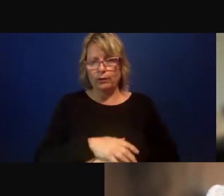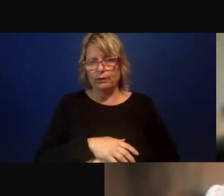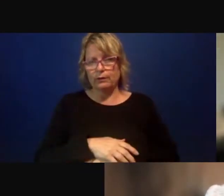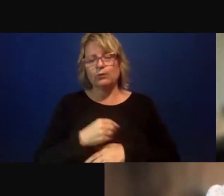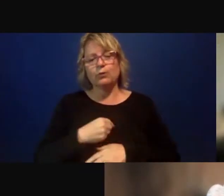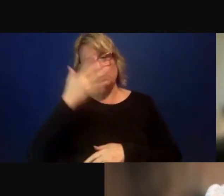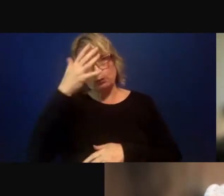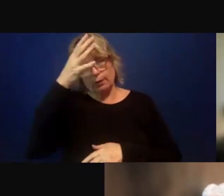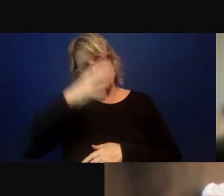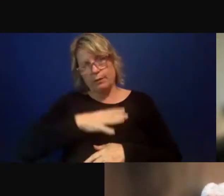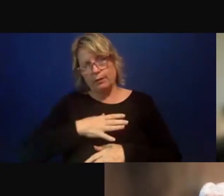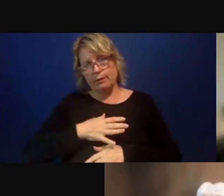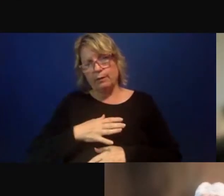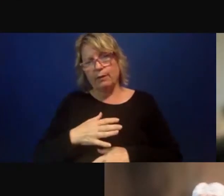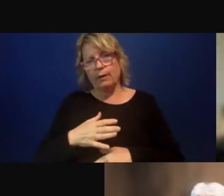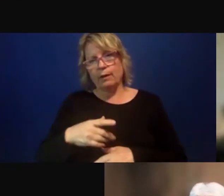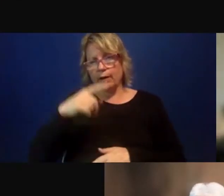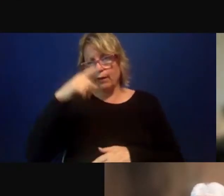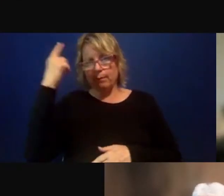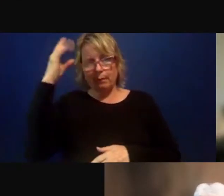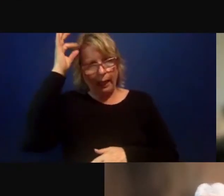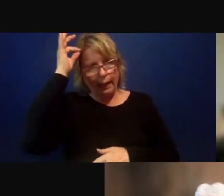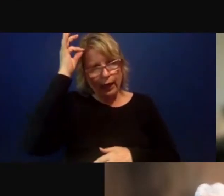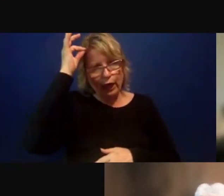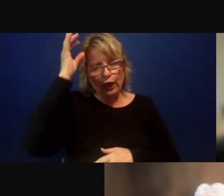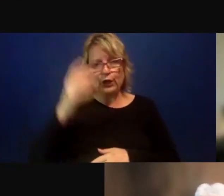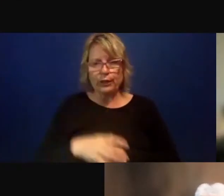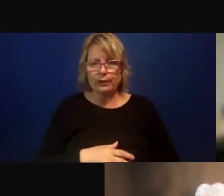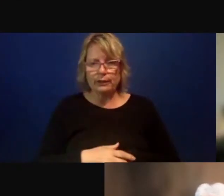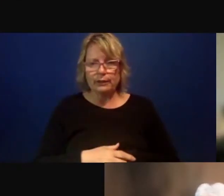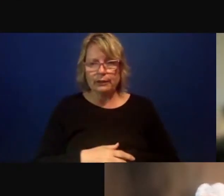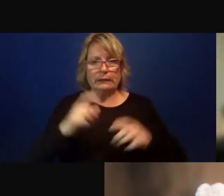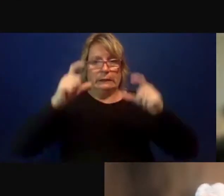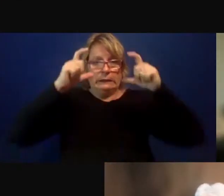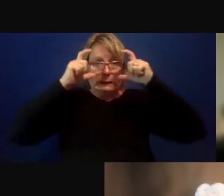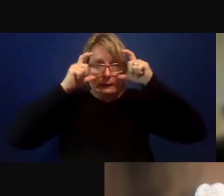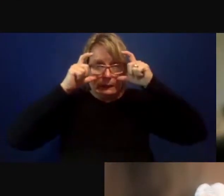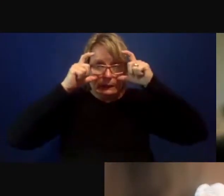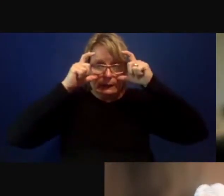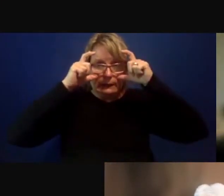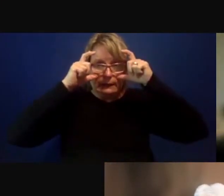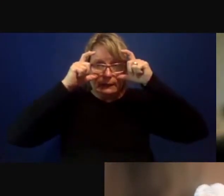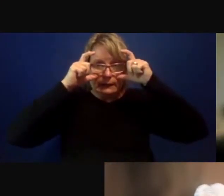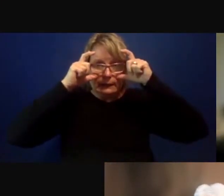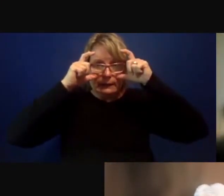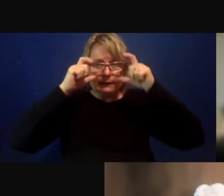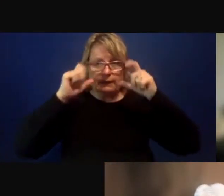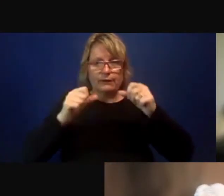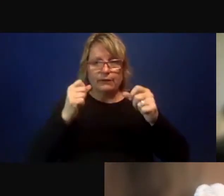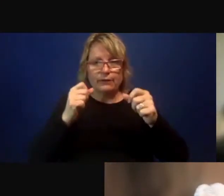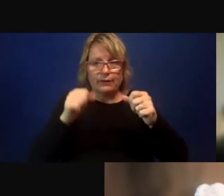man. I have black hair, big glasses that I desperately need to see anything at all.